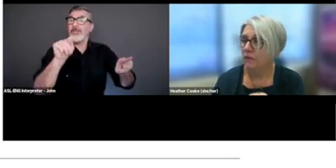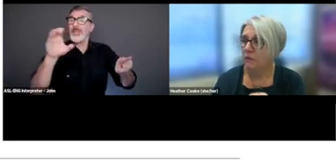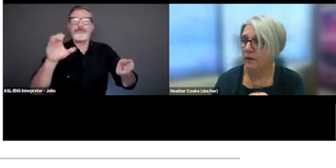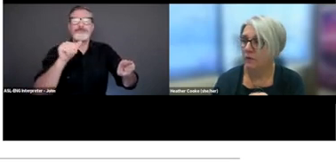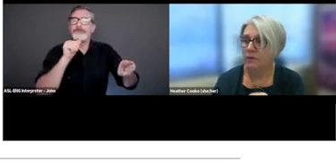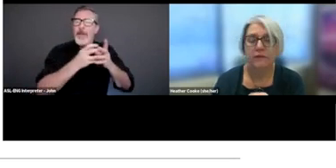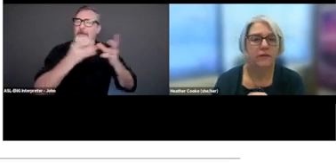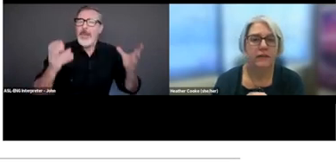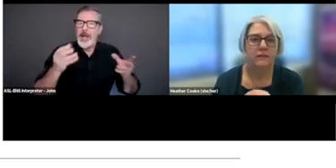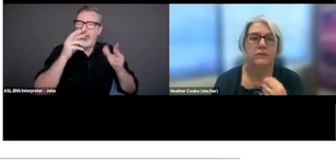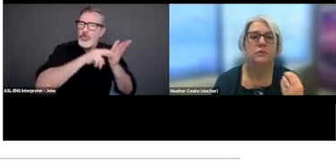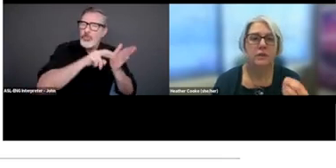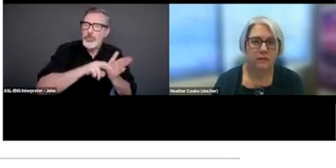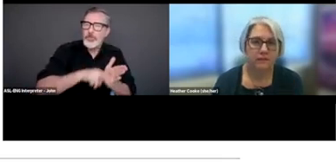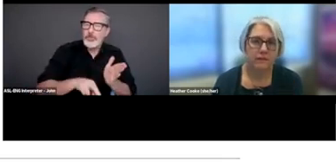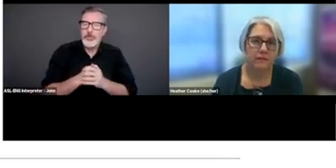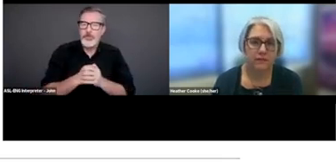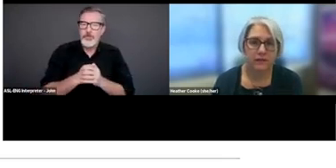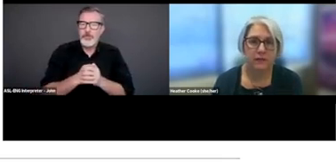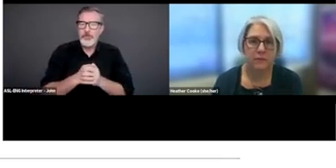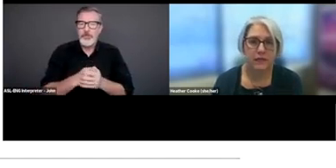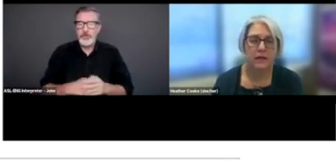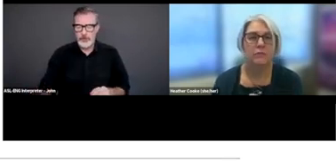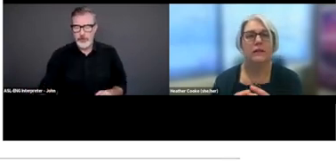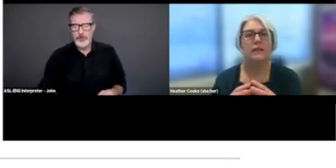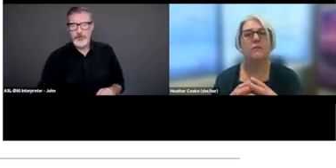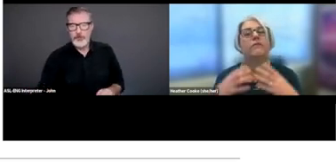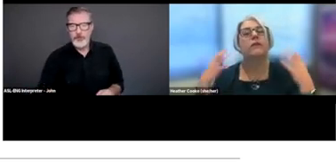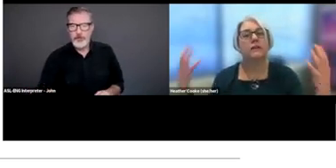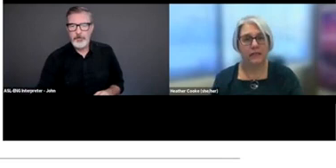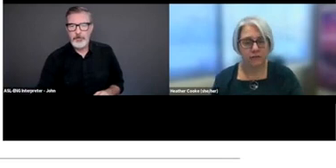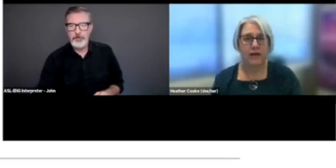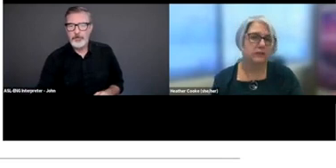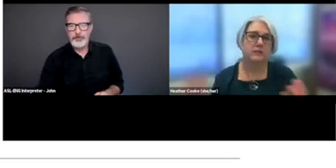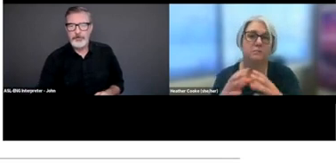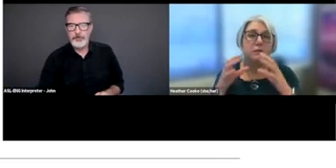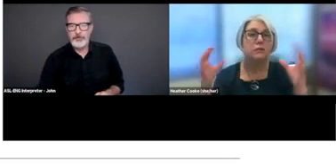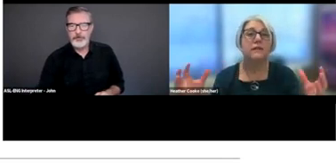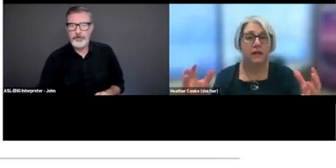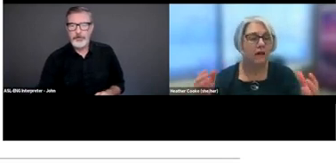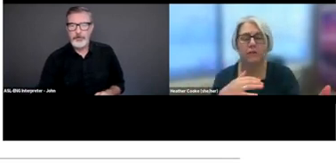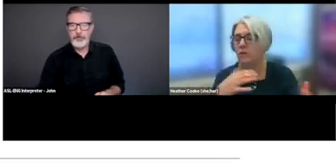And so when we're referring to workplace incivility and bullying, I'm really referring to interactions between staff.